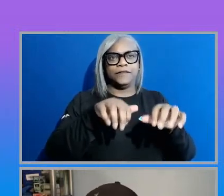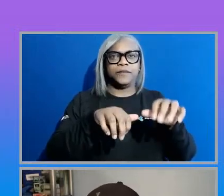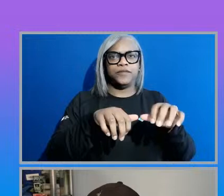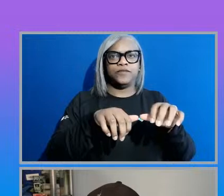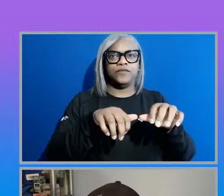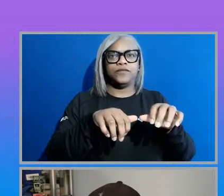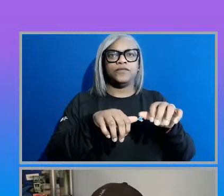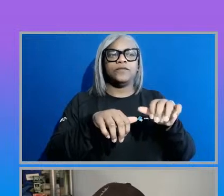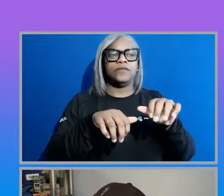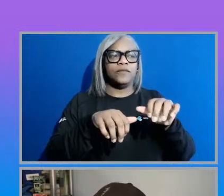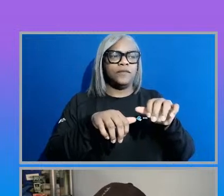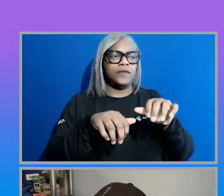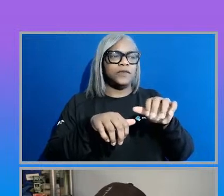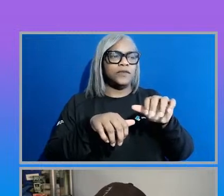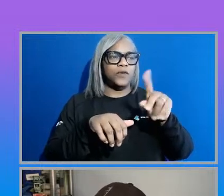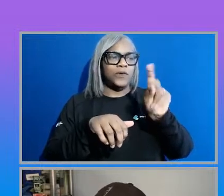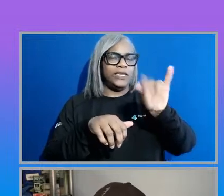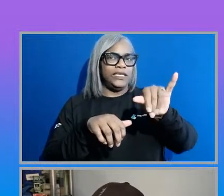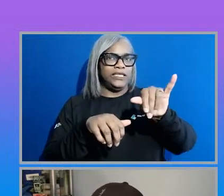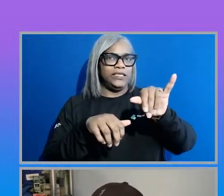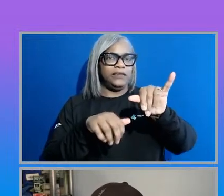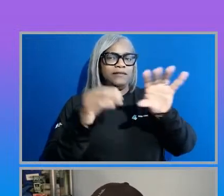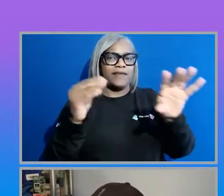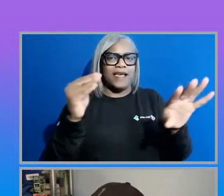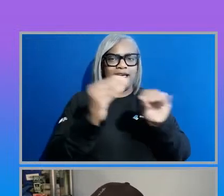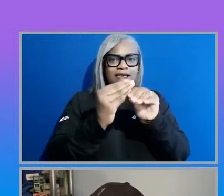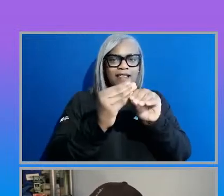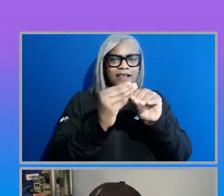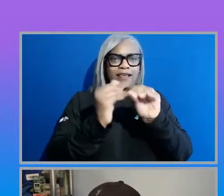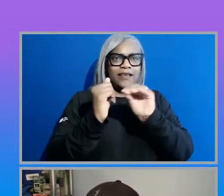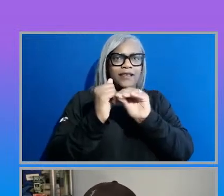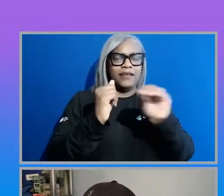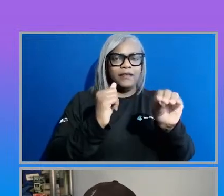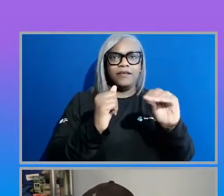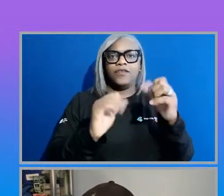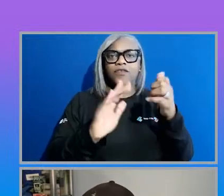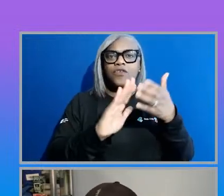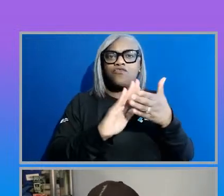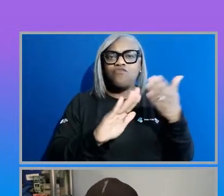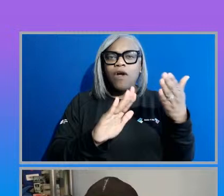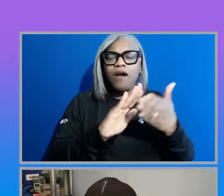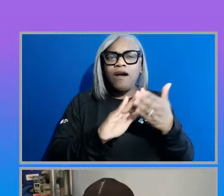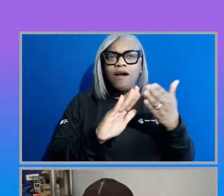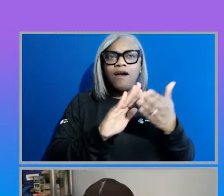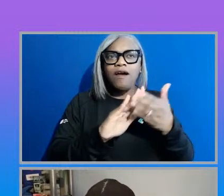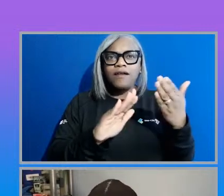right. So I'm going to paste my API key in. And then I'm going